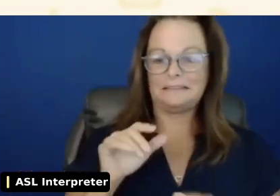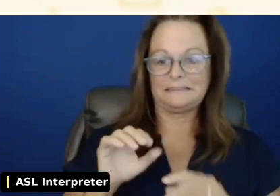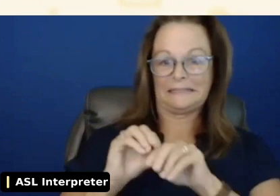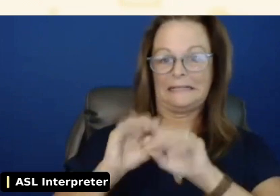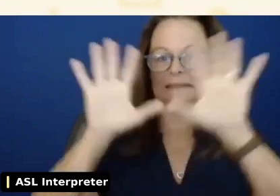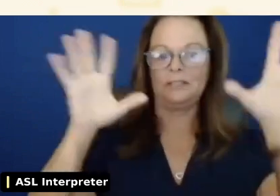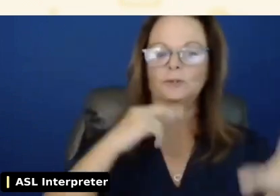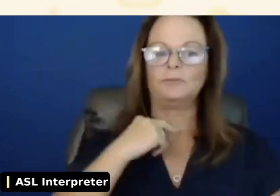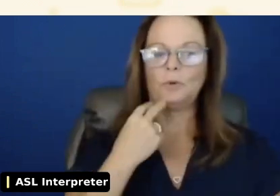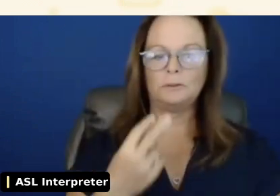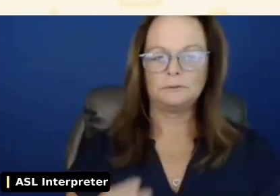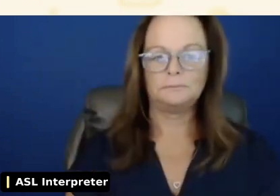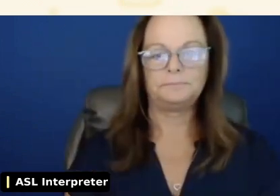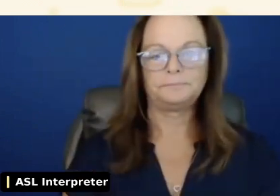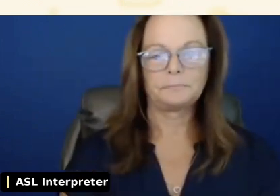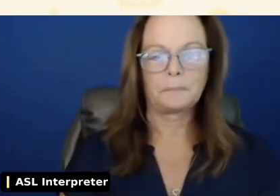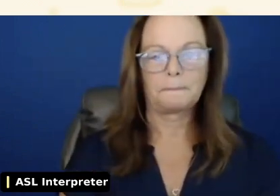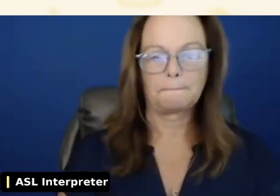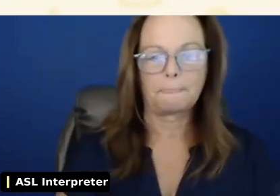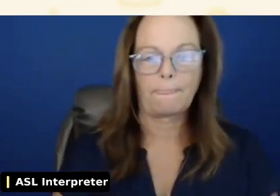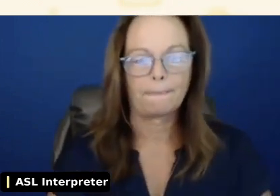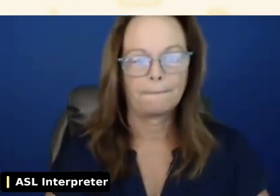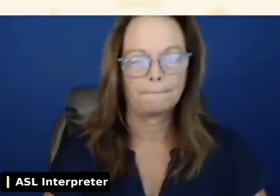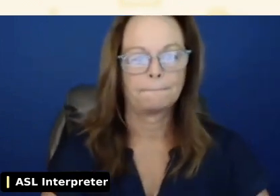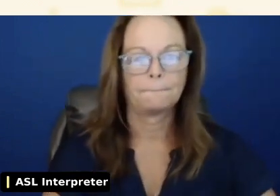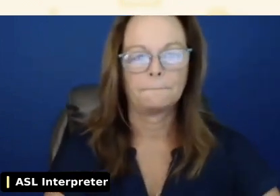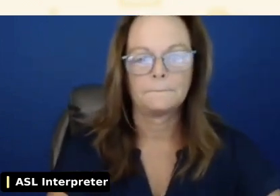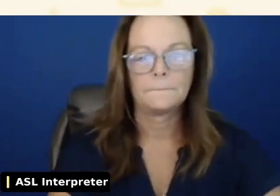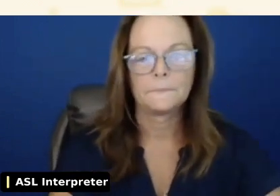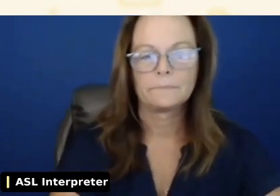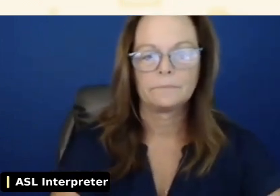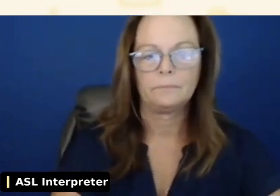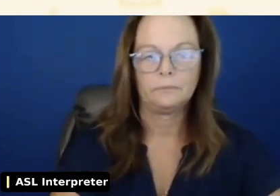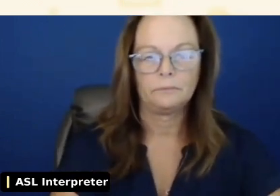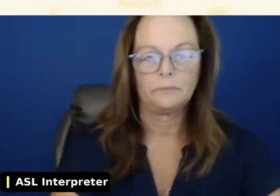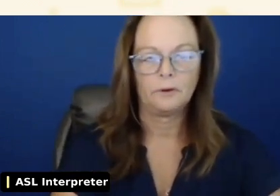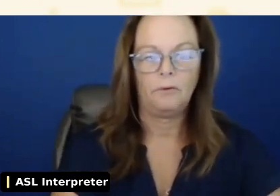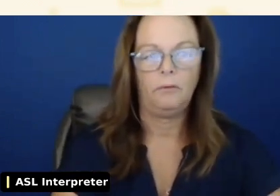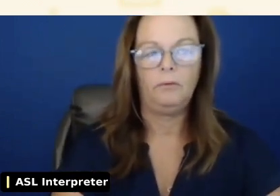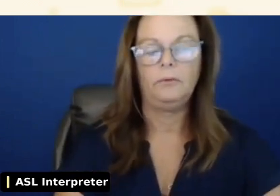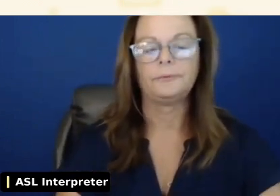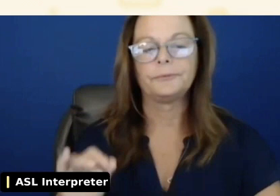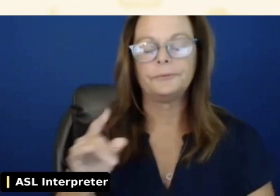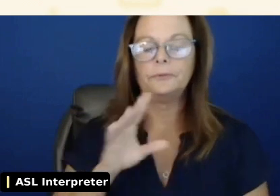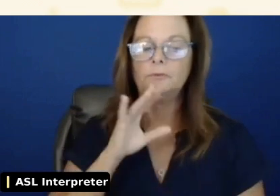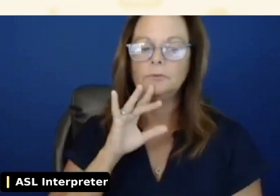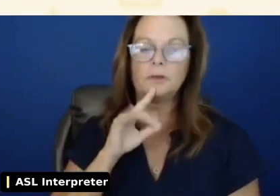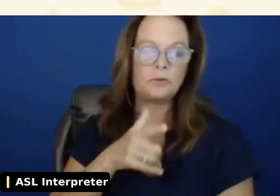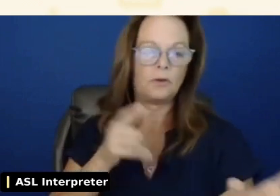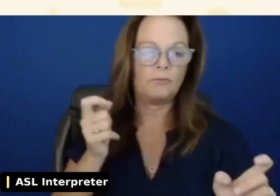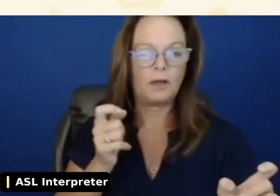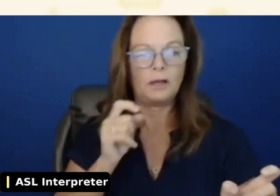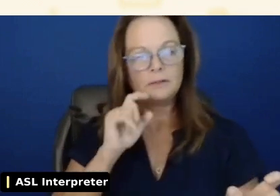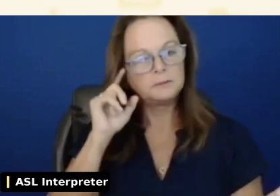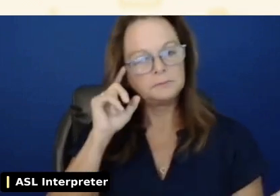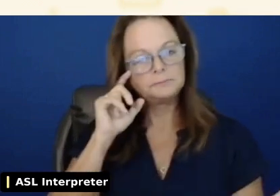or if they are talking really fast, or have a strong dialect